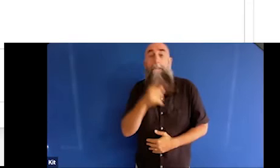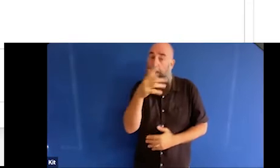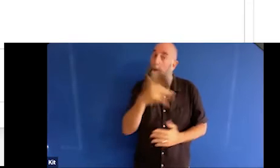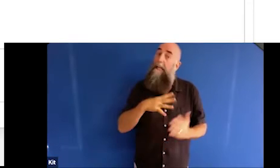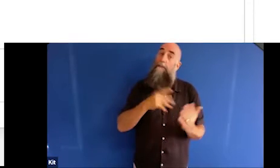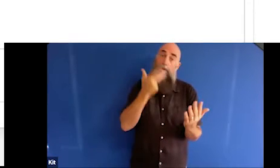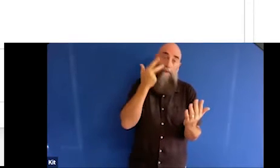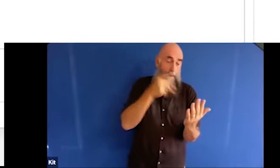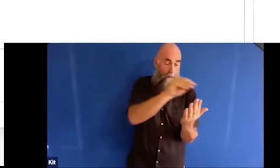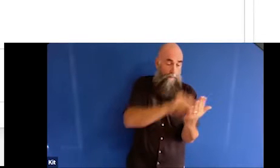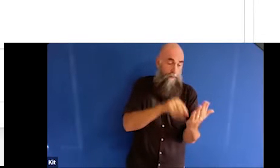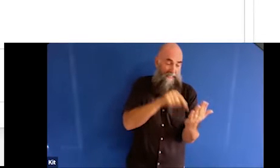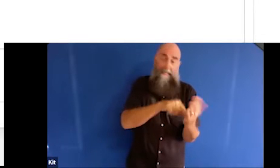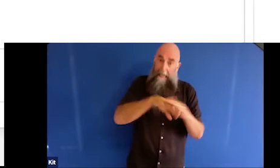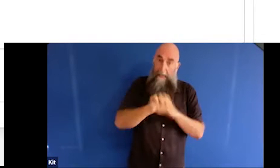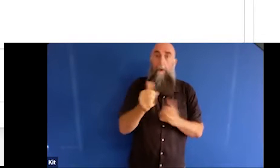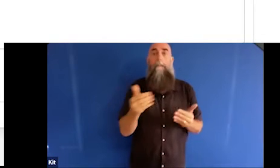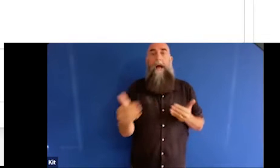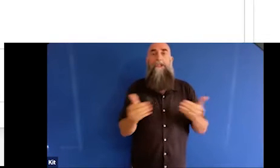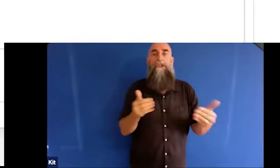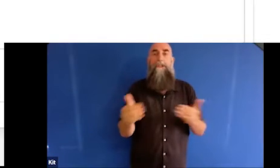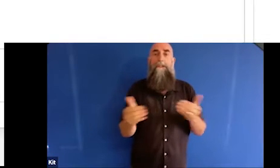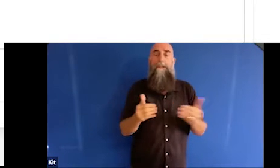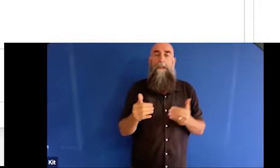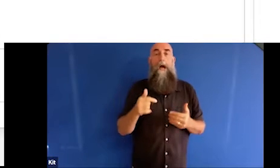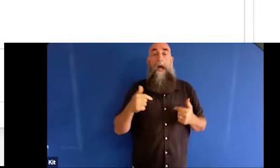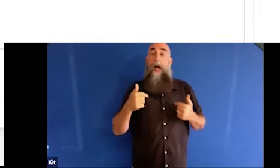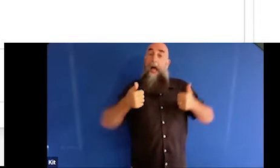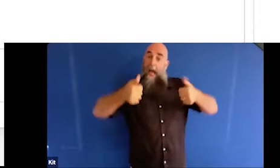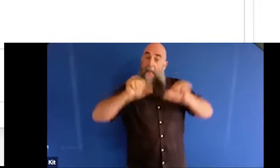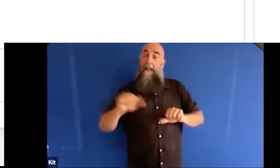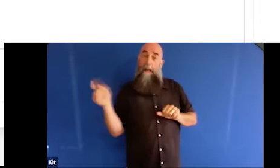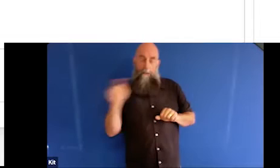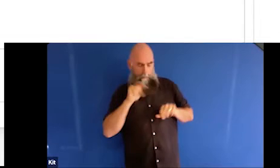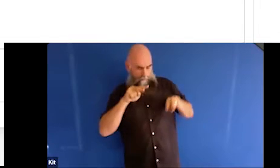the budget where you can and that's an assessment of the viability criterion. Another